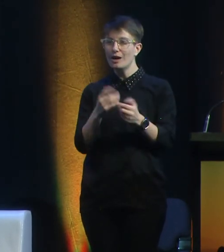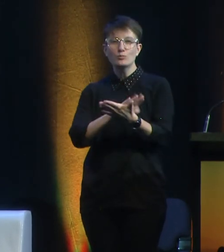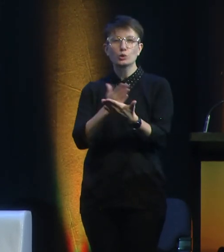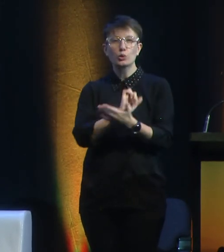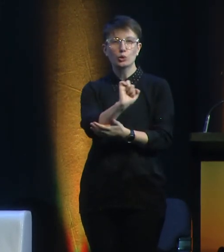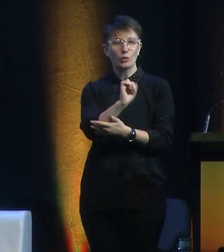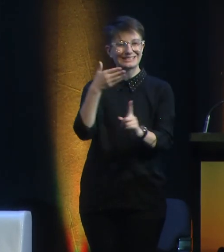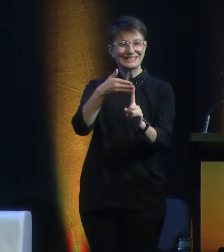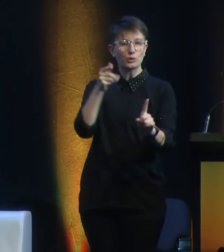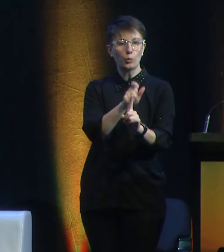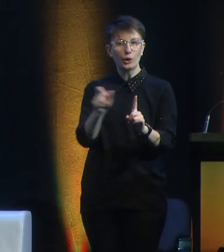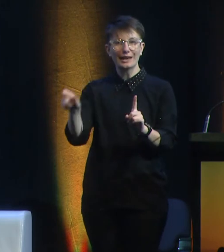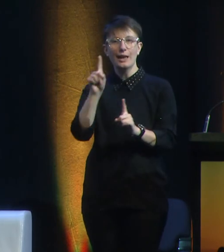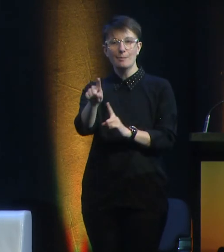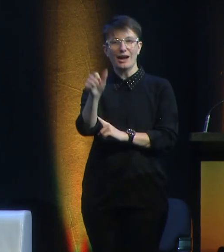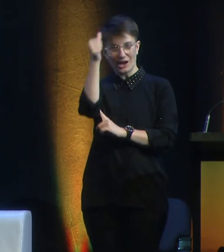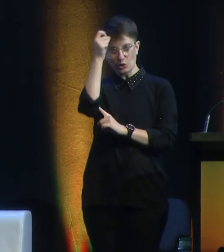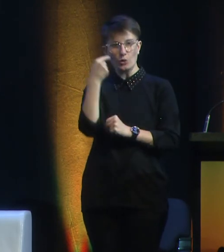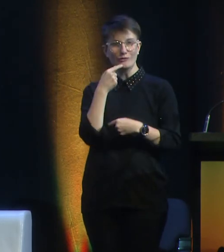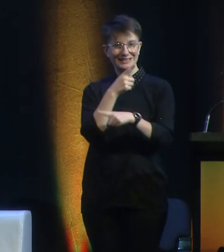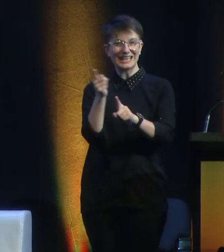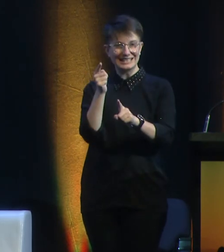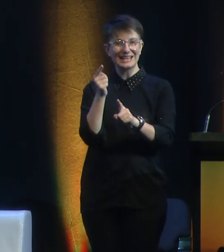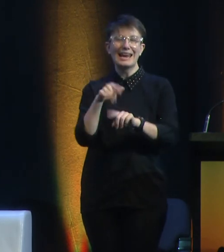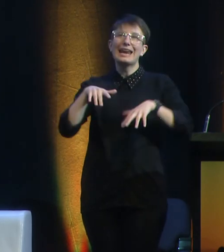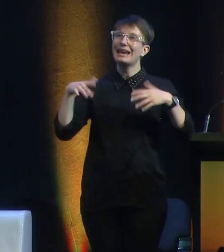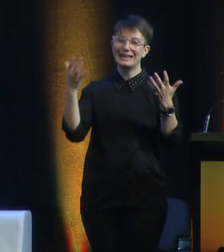know any decisions down here must involve tangata whenua, and not because we are tangata